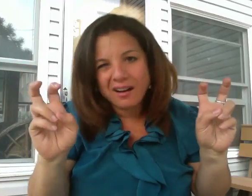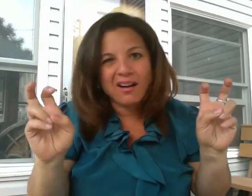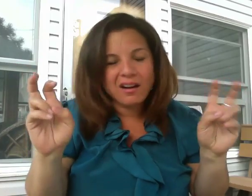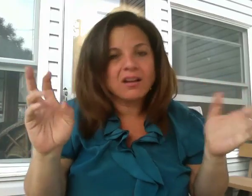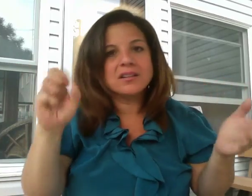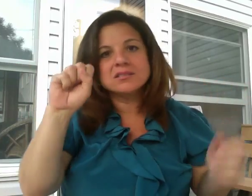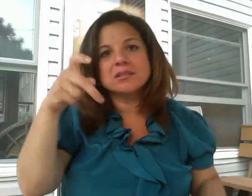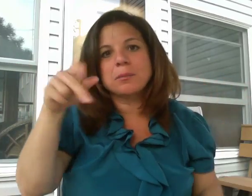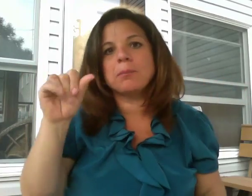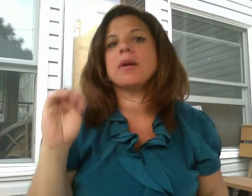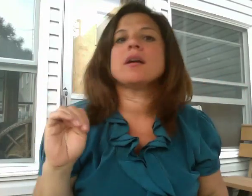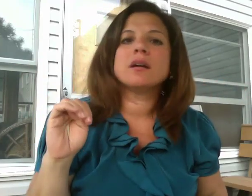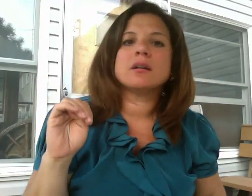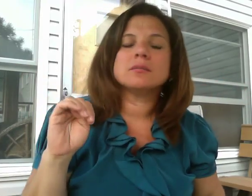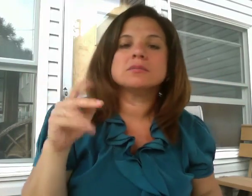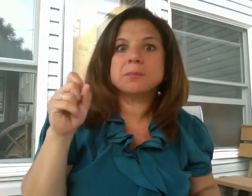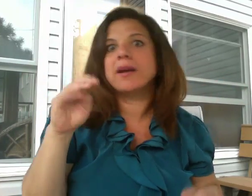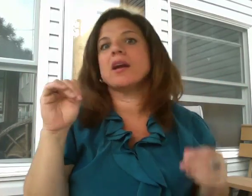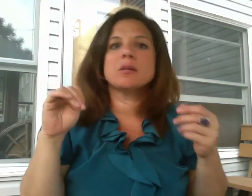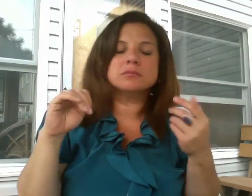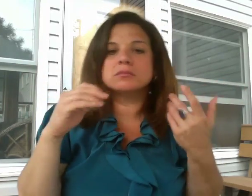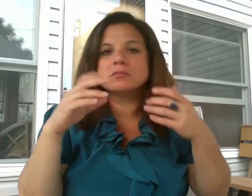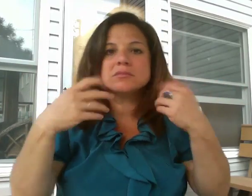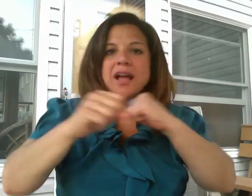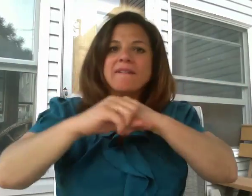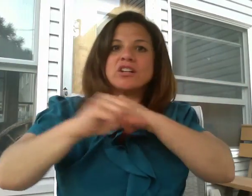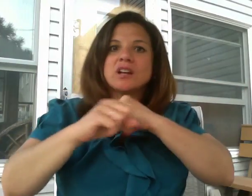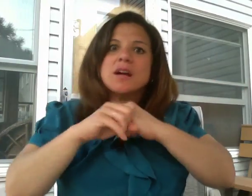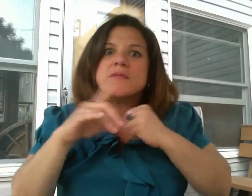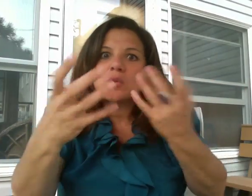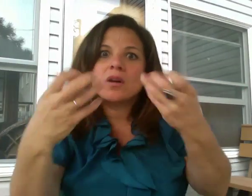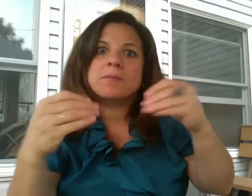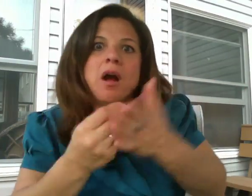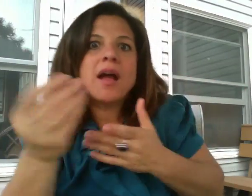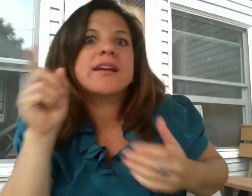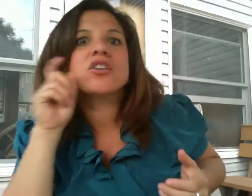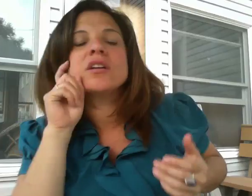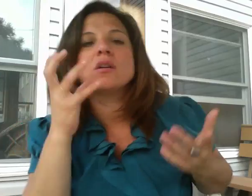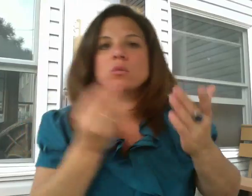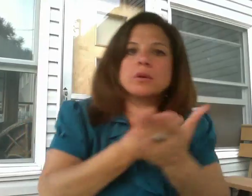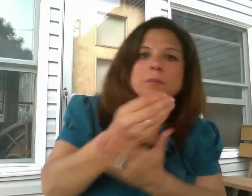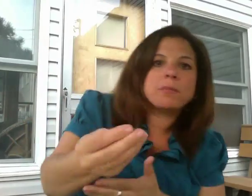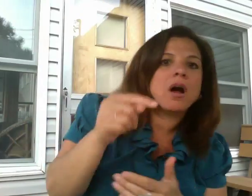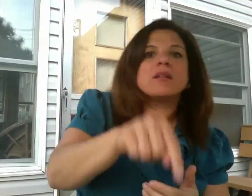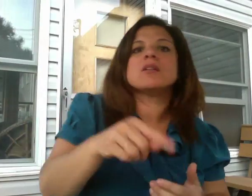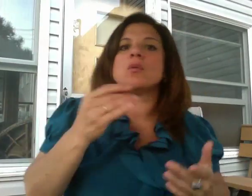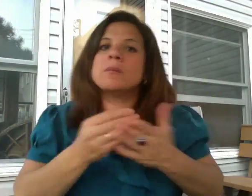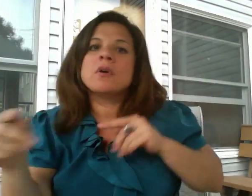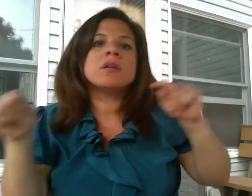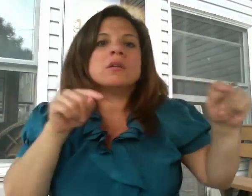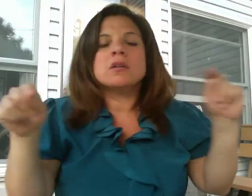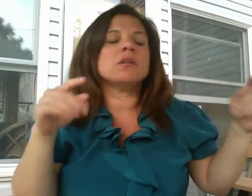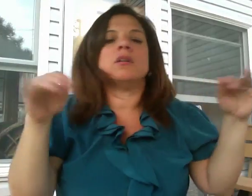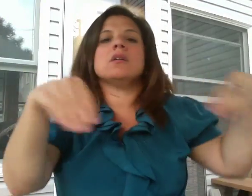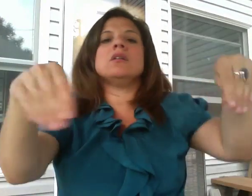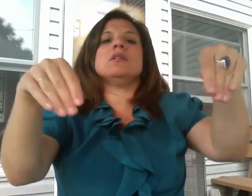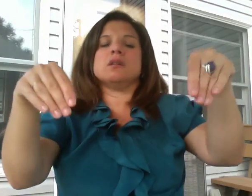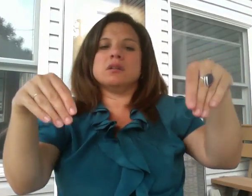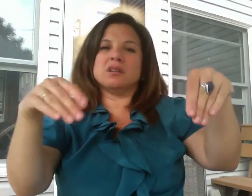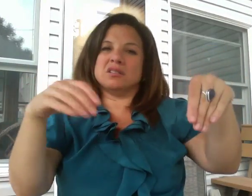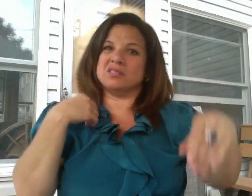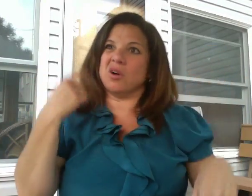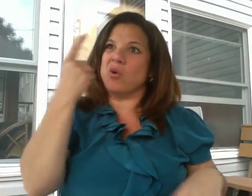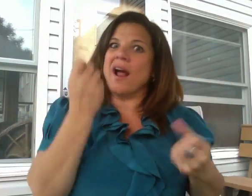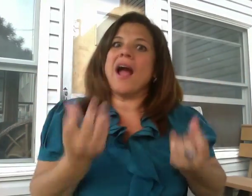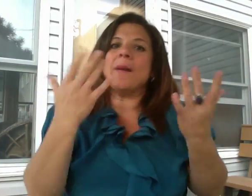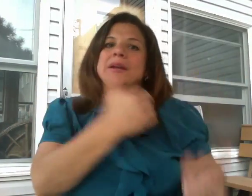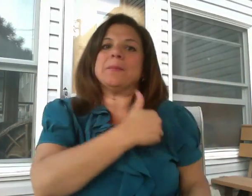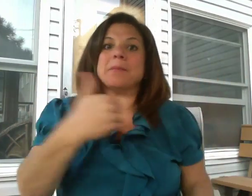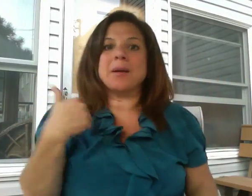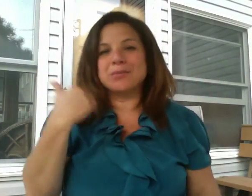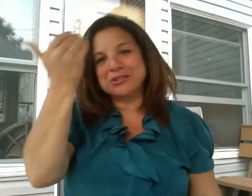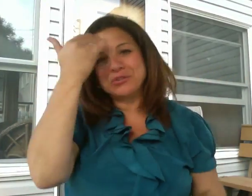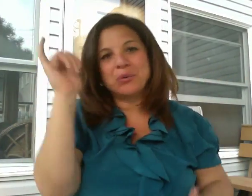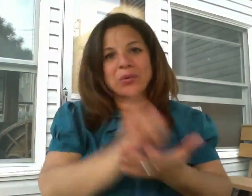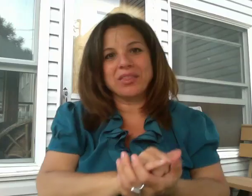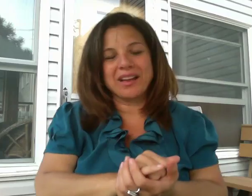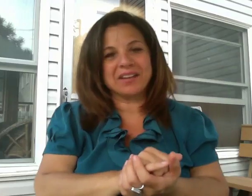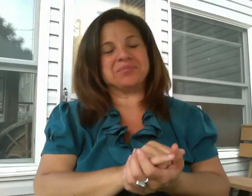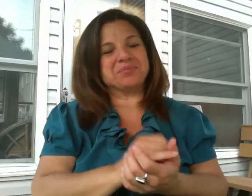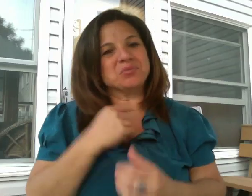“spam”. They would advertise and ask you if you want to buy their hearing aids or this or that. Sell. Sell. I wonder how many members knew that?